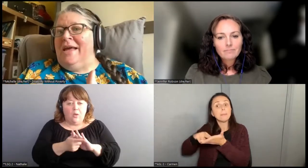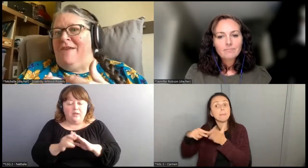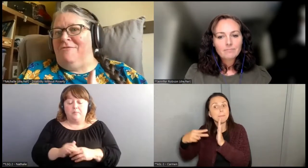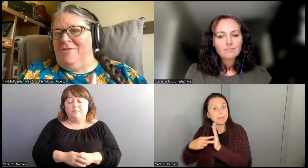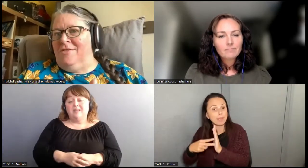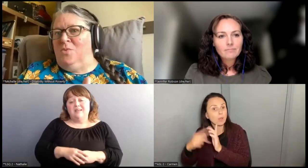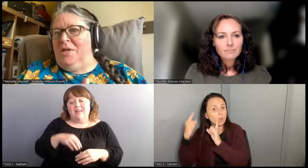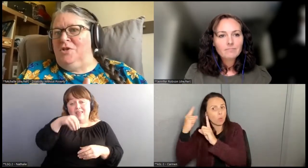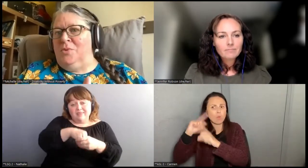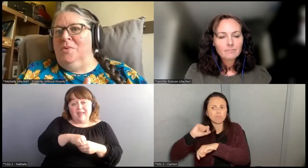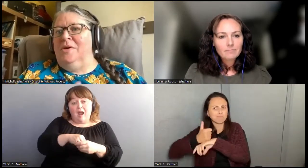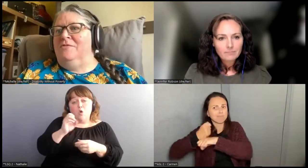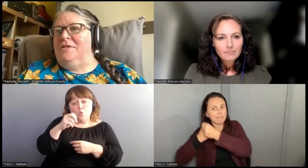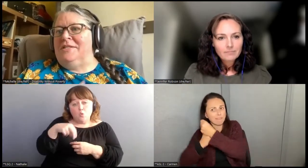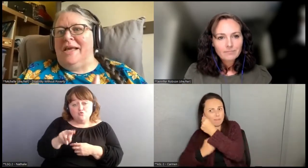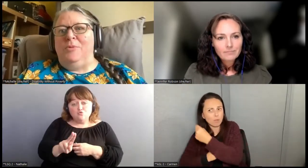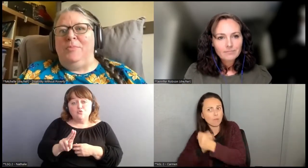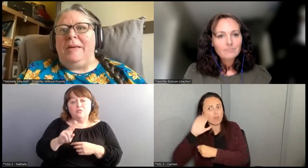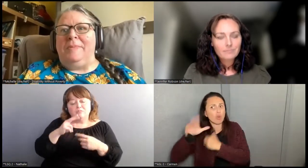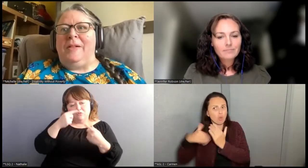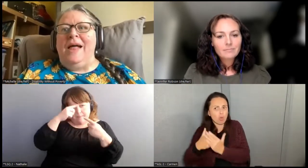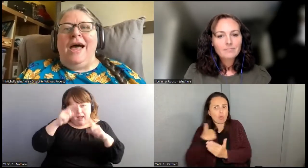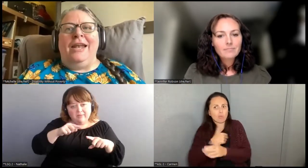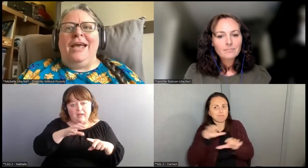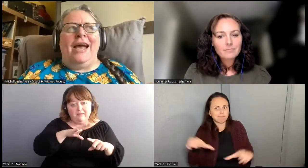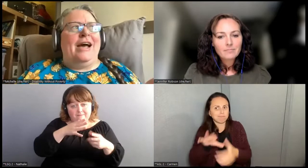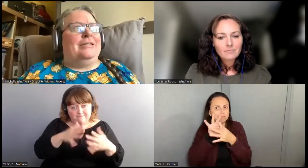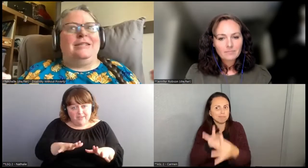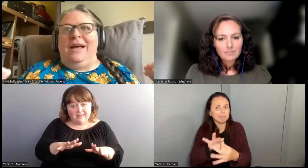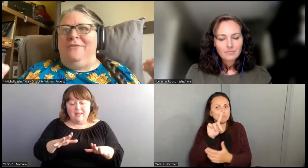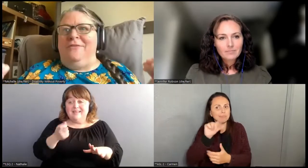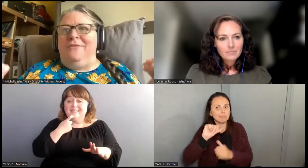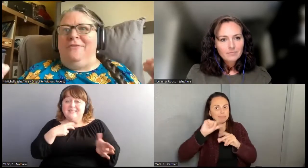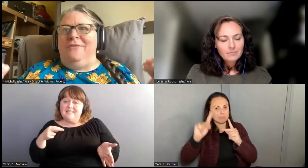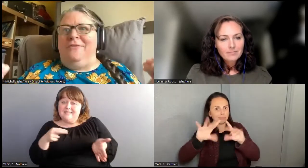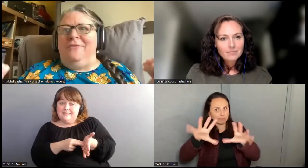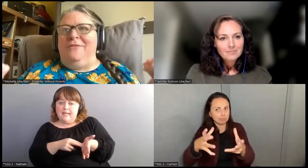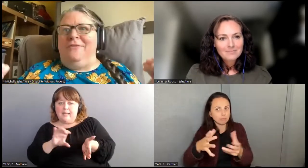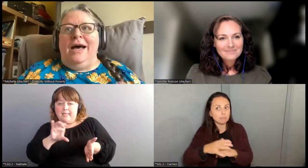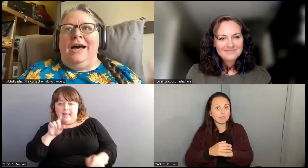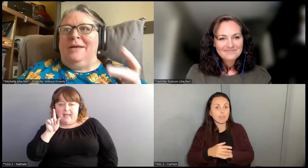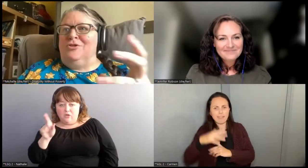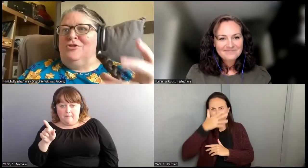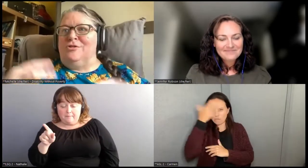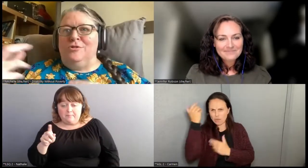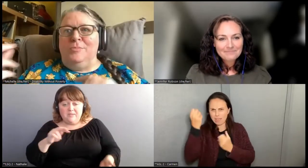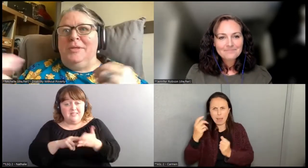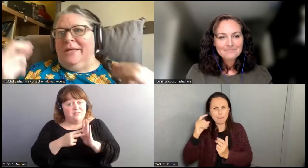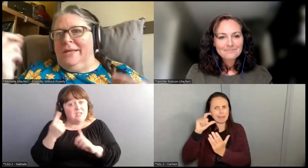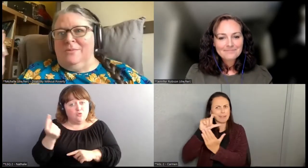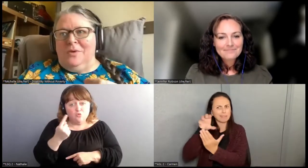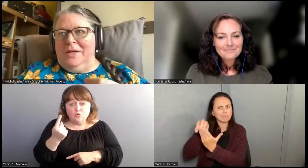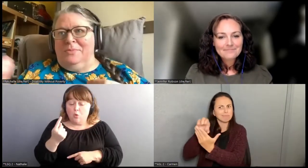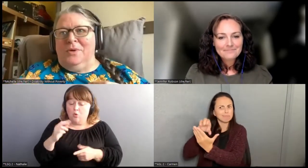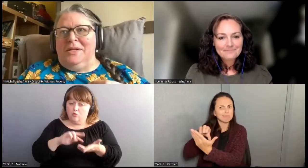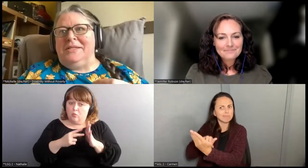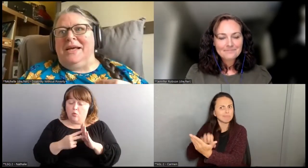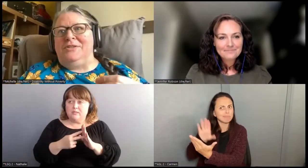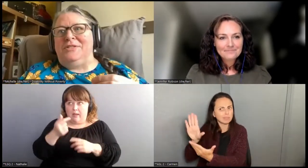EVERYTHING WE DO AS DISABLED PEOPLE. I FORGET HOW MANY CLAUSES AND I'M SURE SOMEBODY WILL